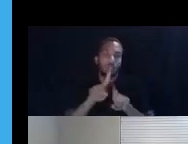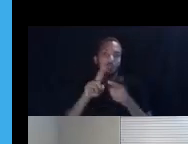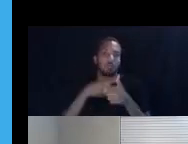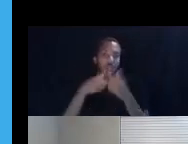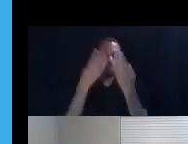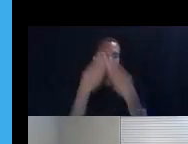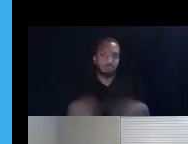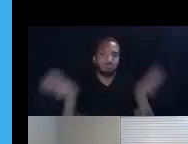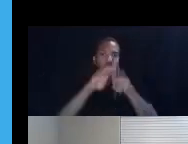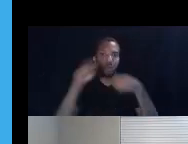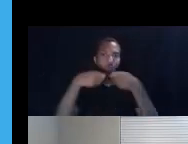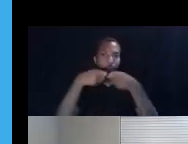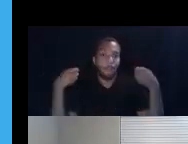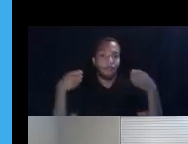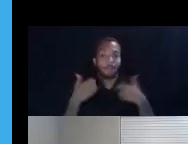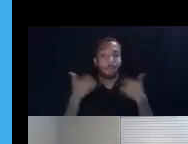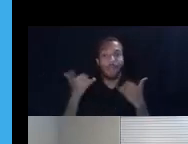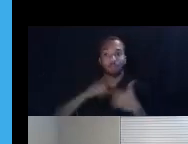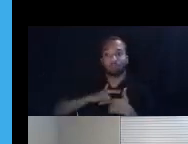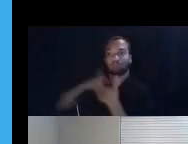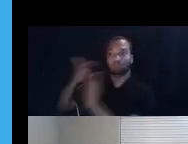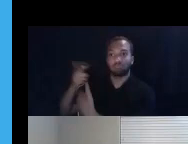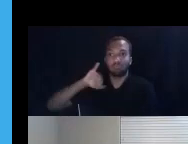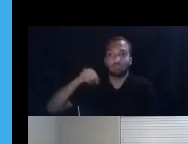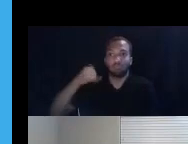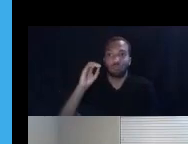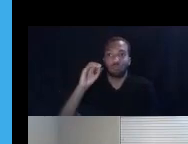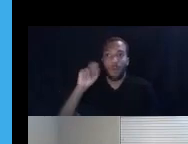So I'm gonna ally it to Joannie. Thank you, Joannie.